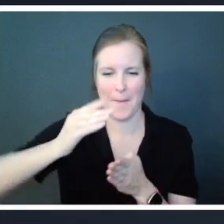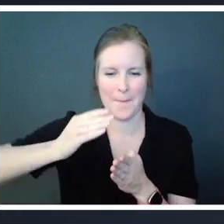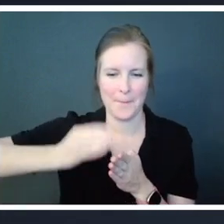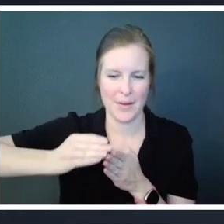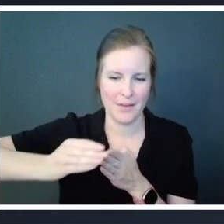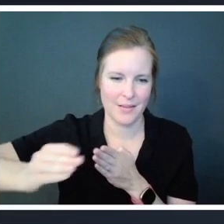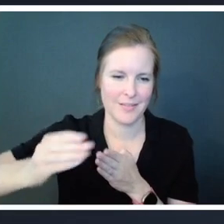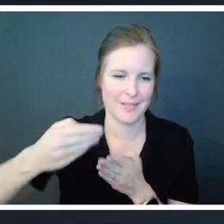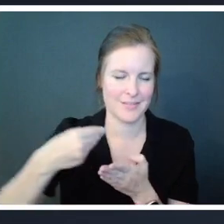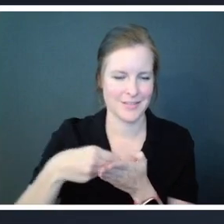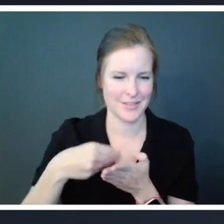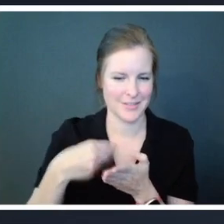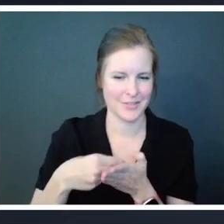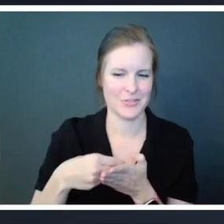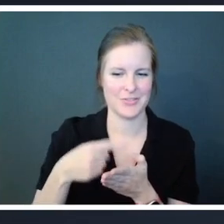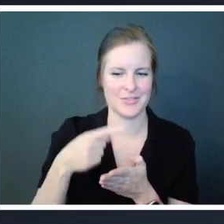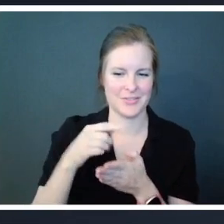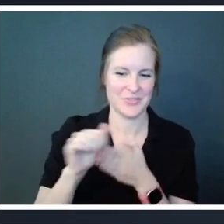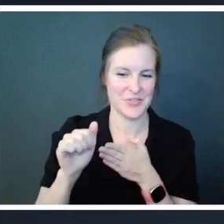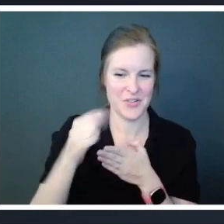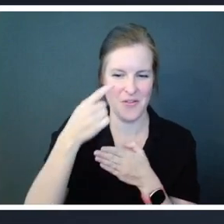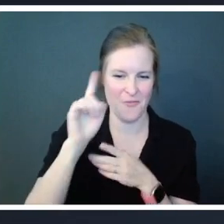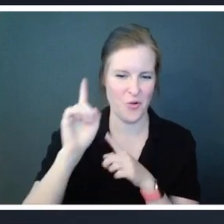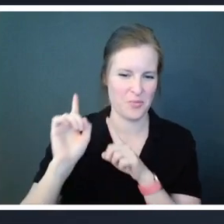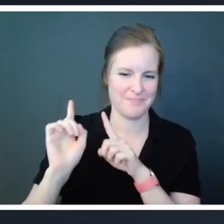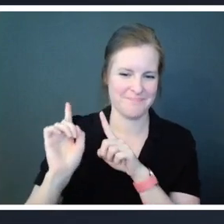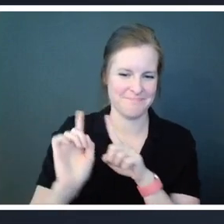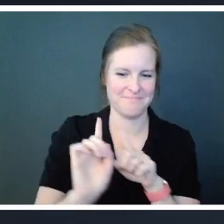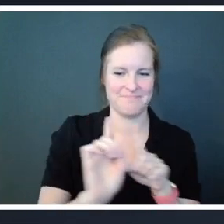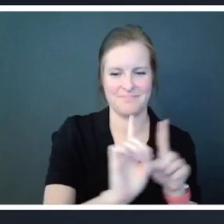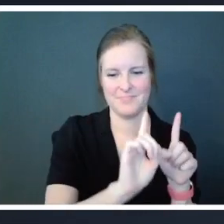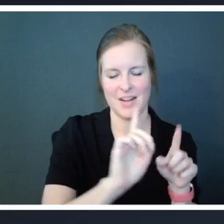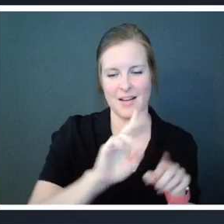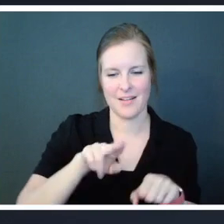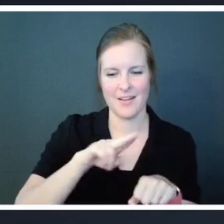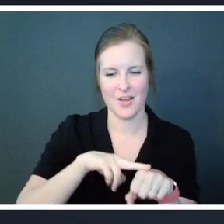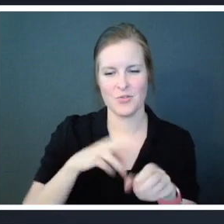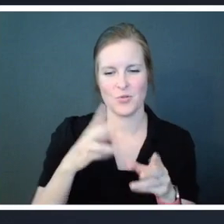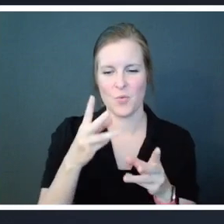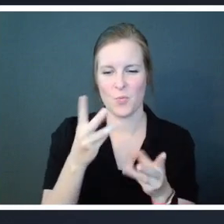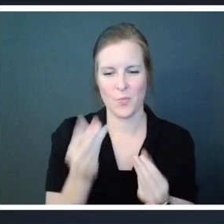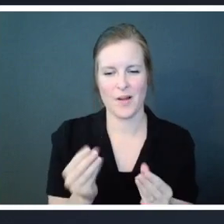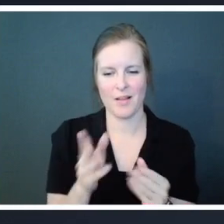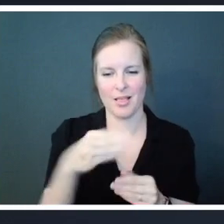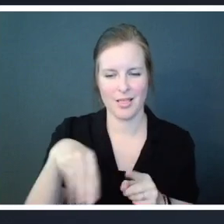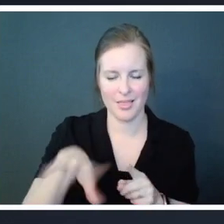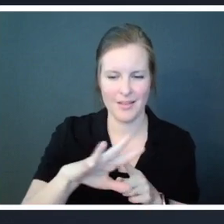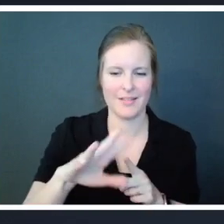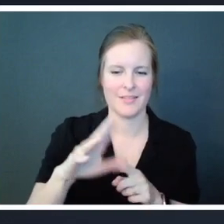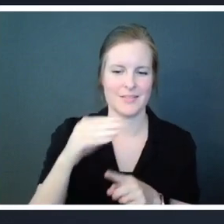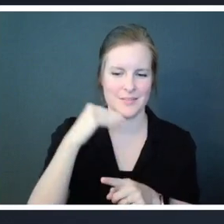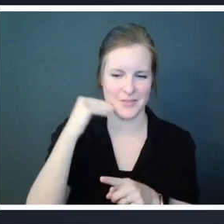wetlands habitat through the National Wildlife Refugee System -- Refuge System, excuse me. But